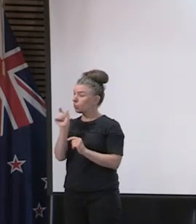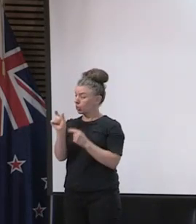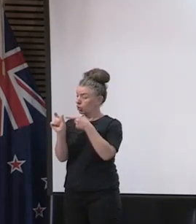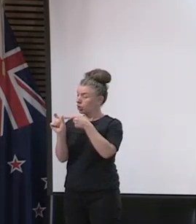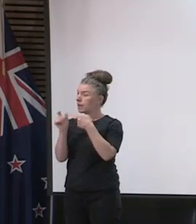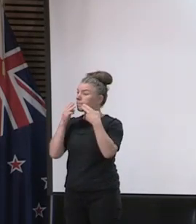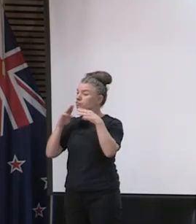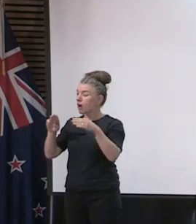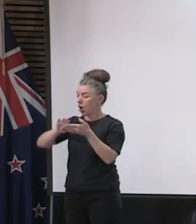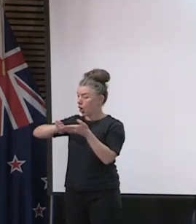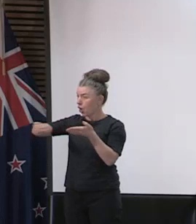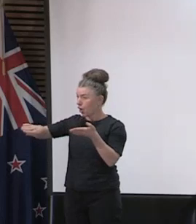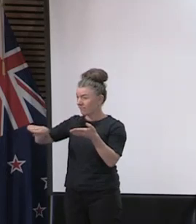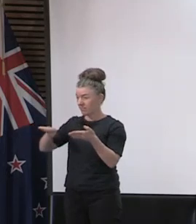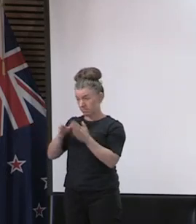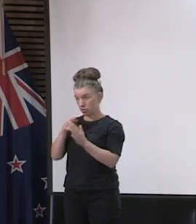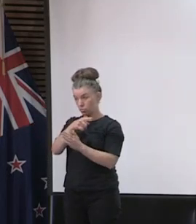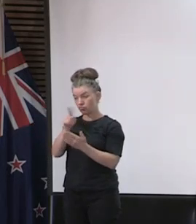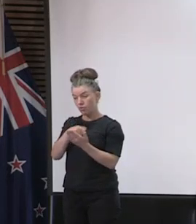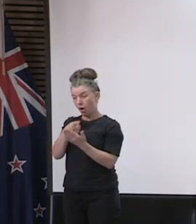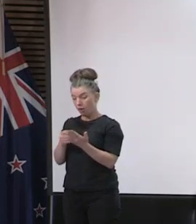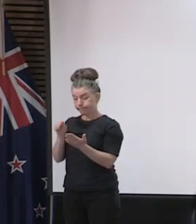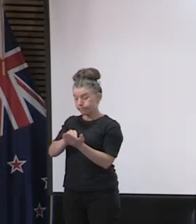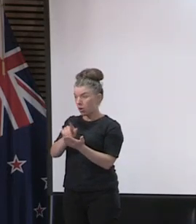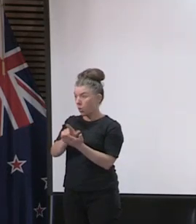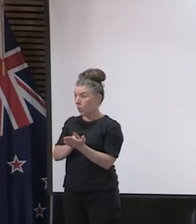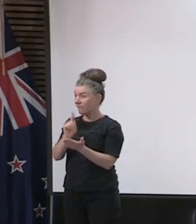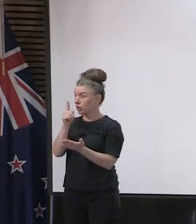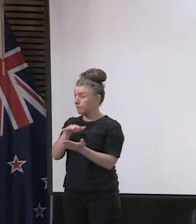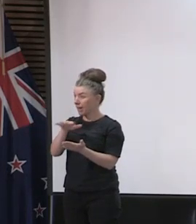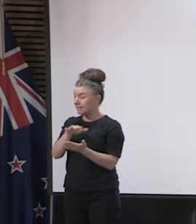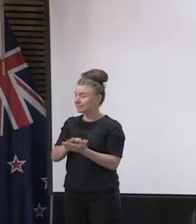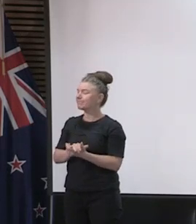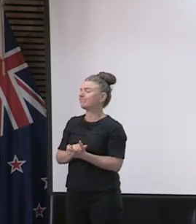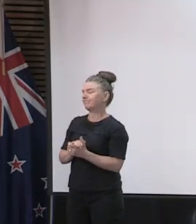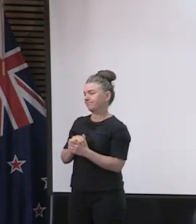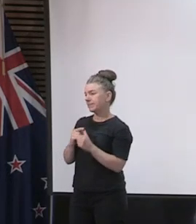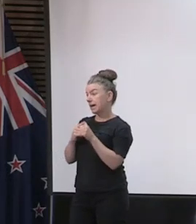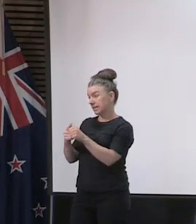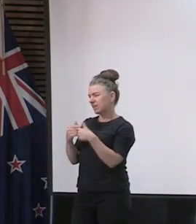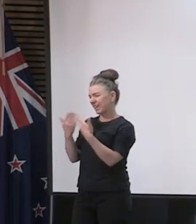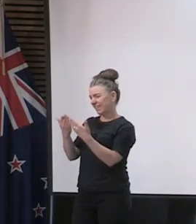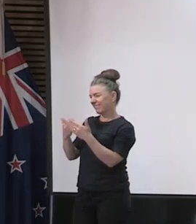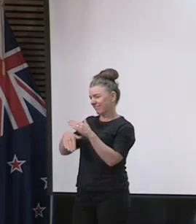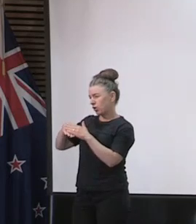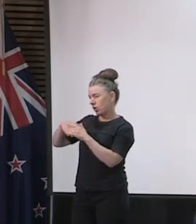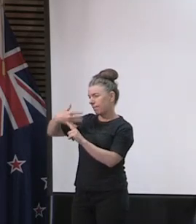serious concerns? And also the removal of the word "marae" from that legislation is that an admission you got that wrong?